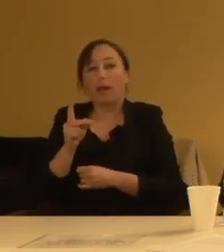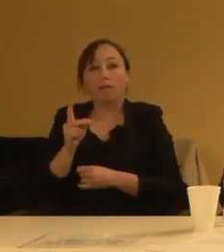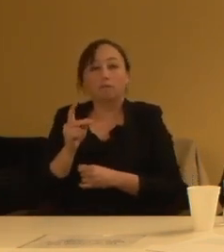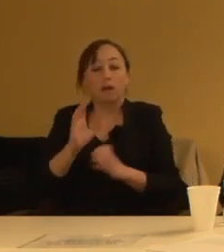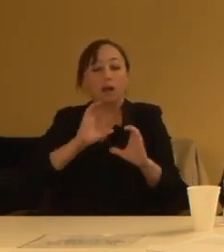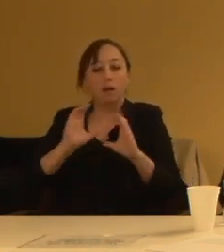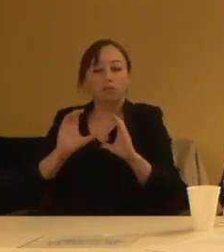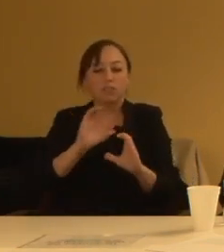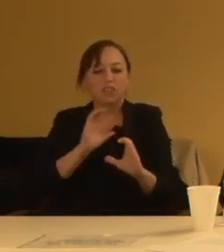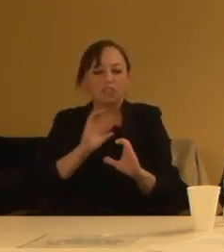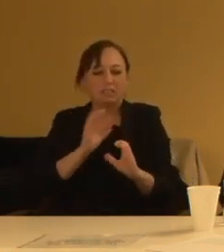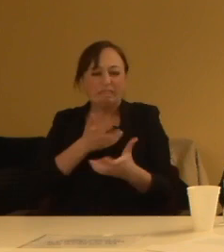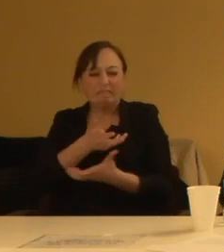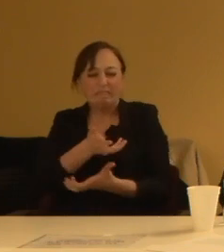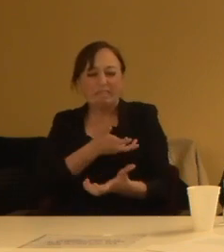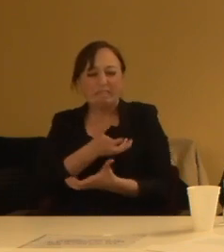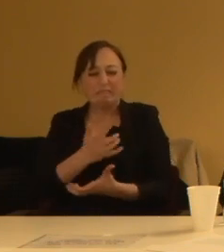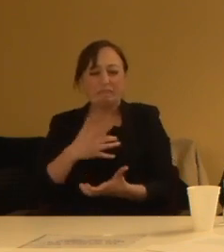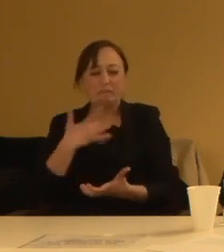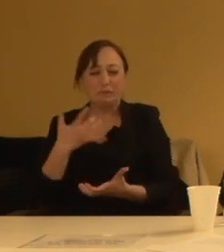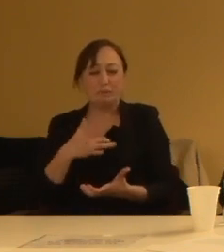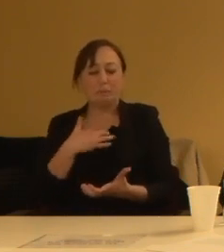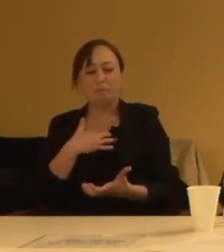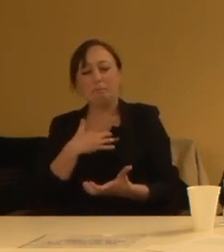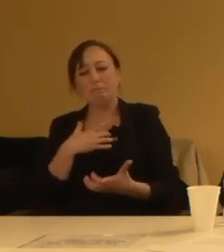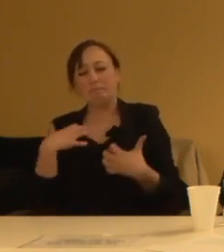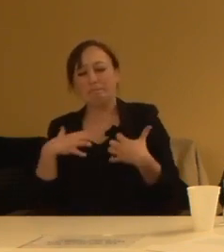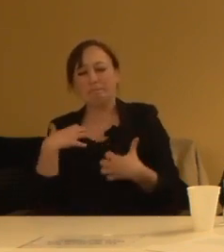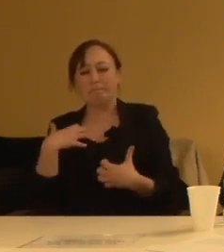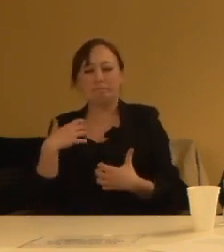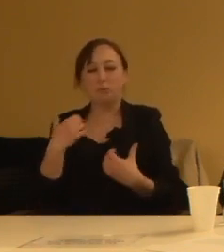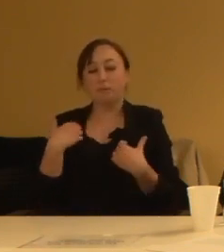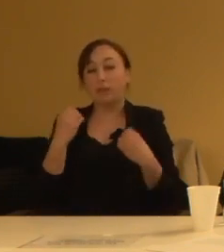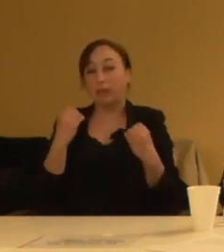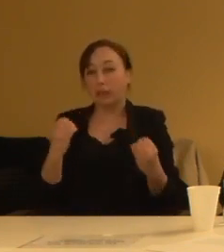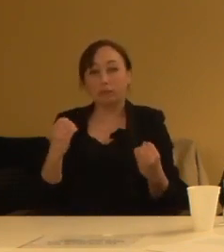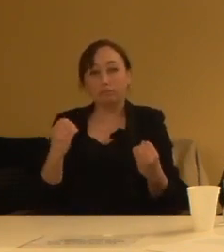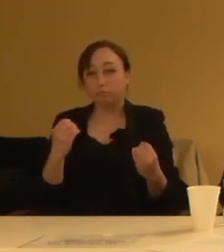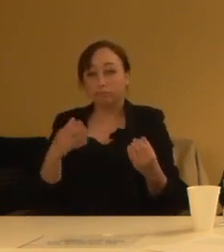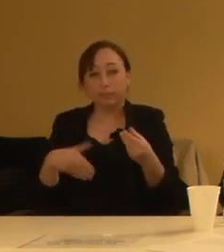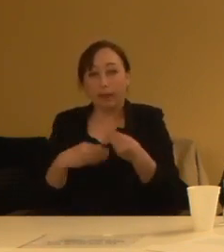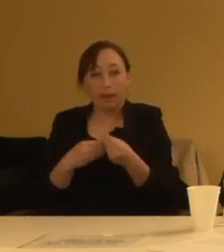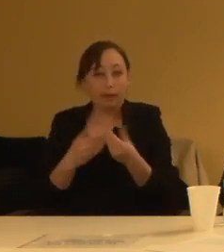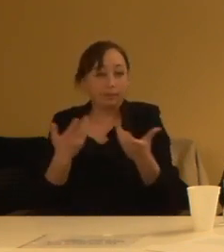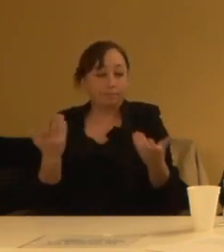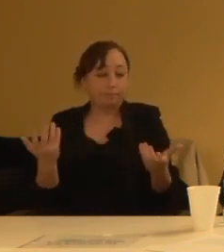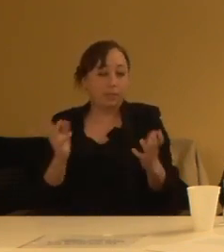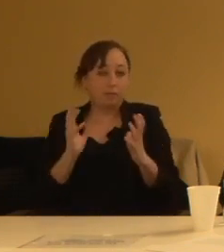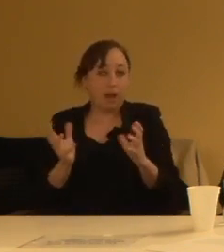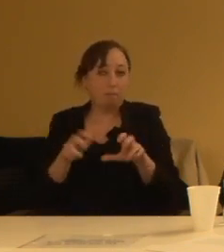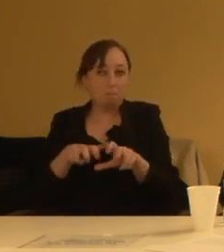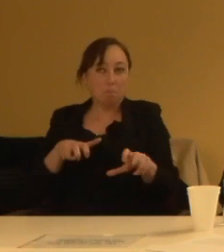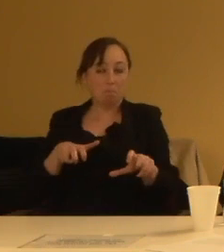don't feel like you have anything to contribute to. And you know, there's always a lot of pressure